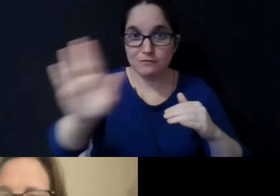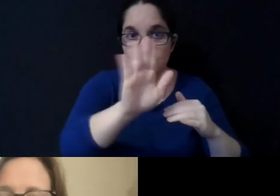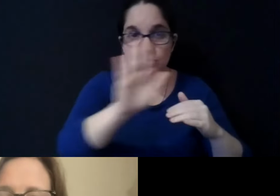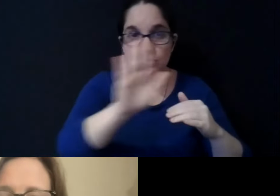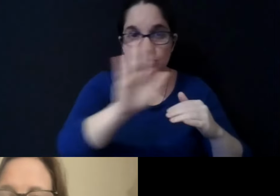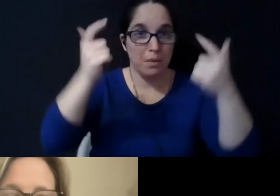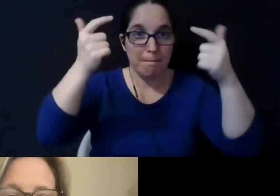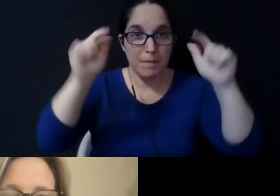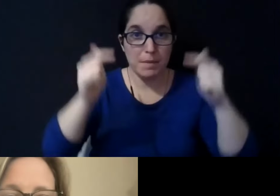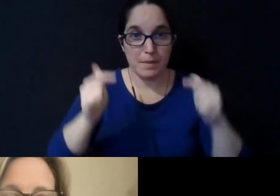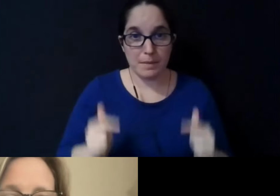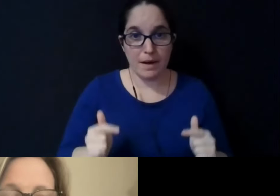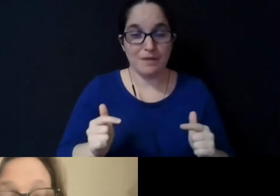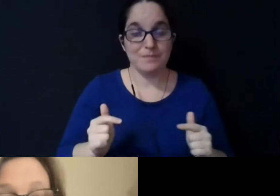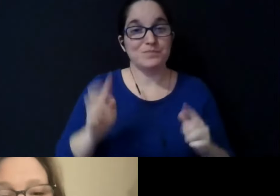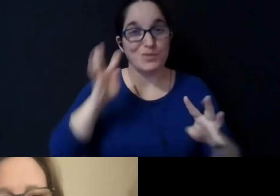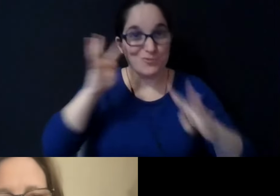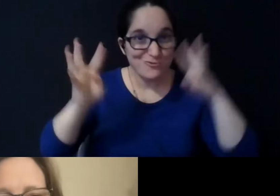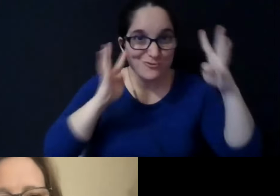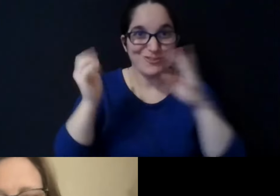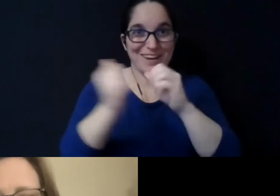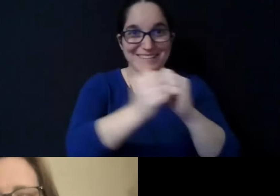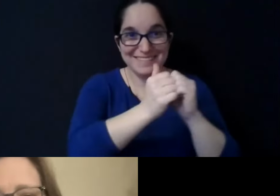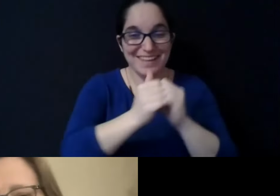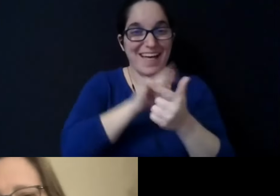but we will create a poem together and then I'm going to turn it over to my students to hear some